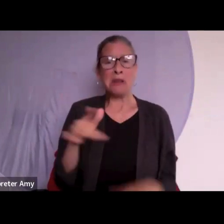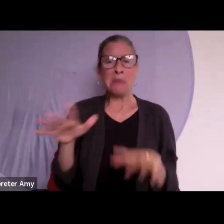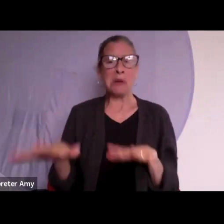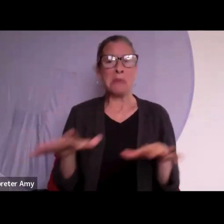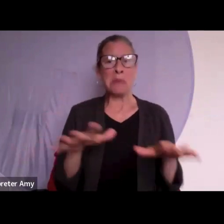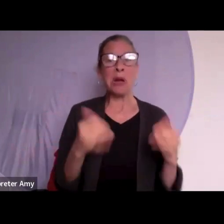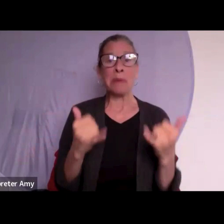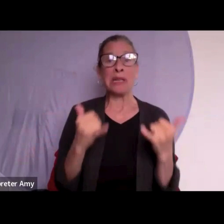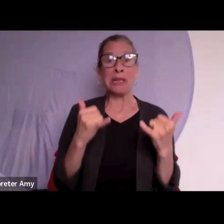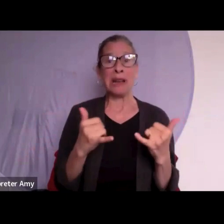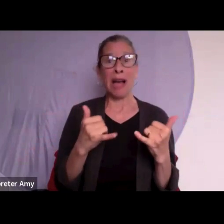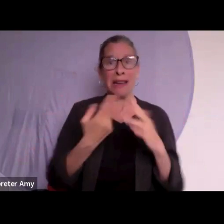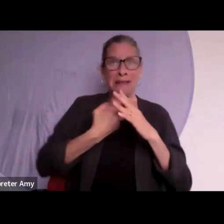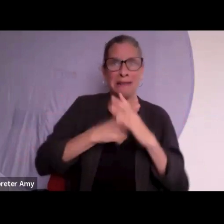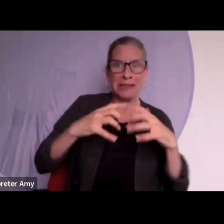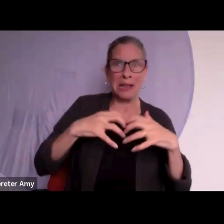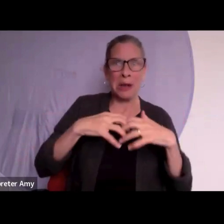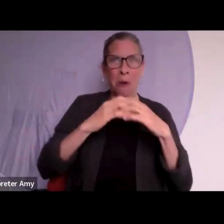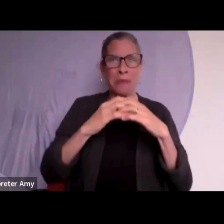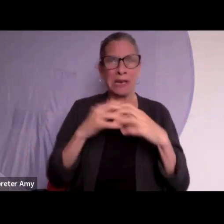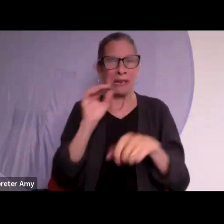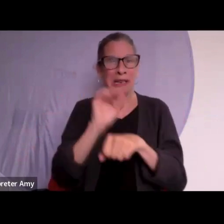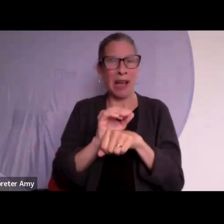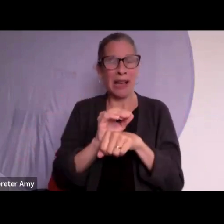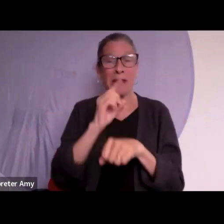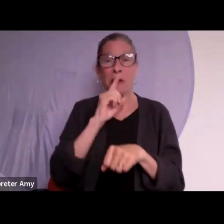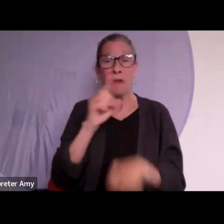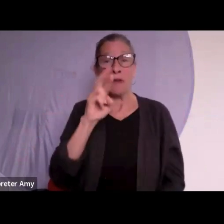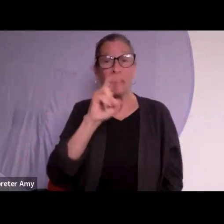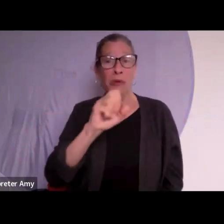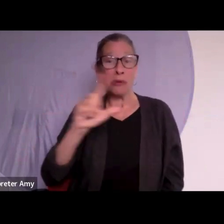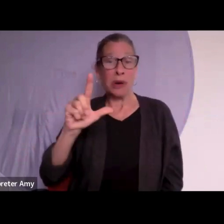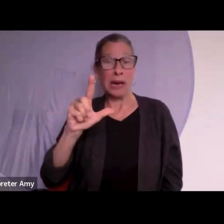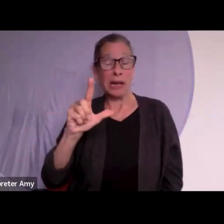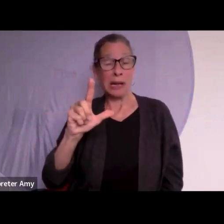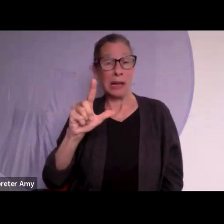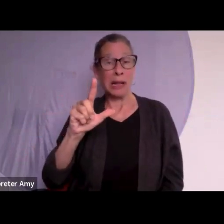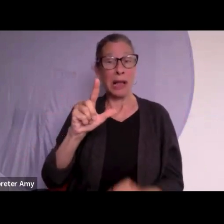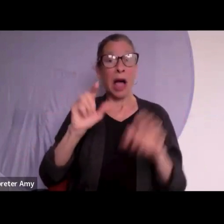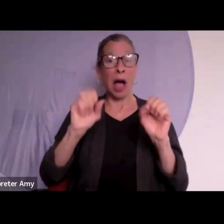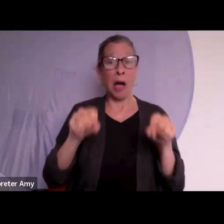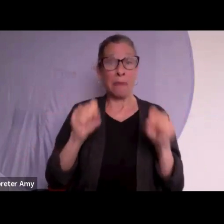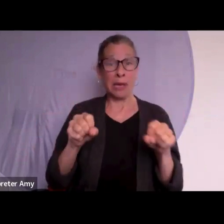good day. And I have a white background. Thank you so much